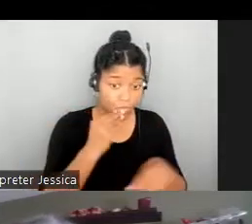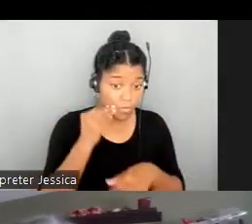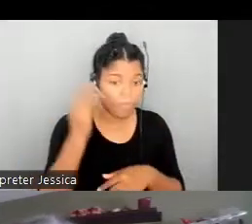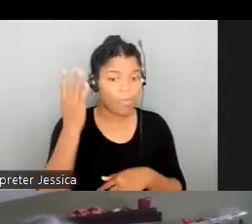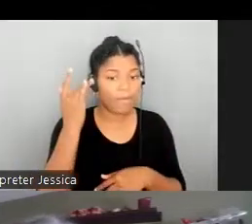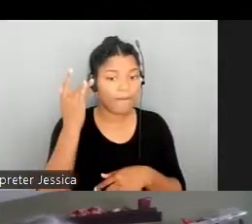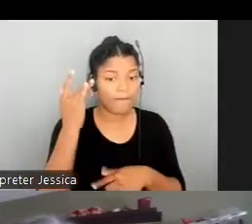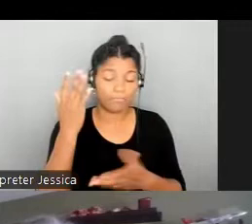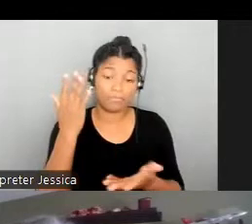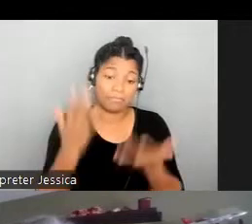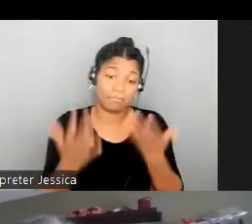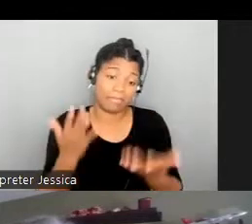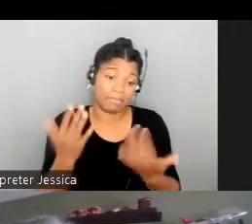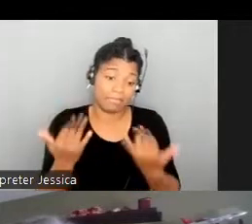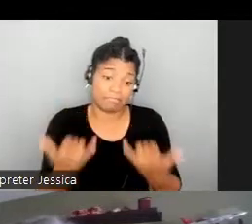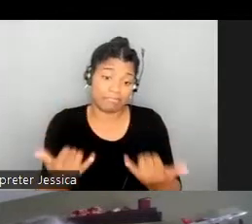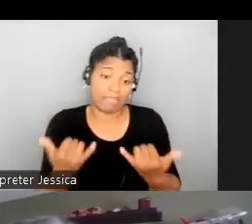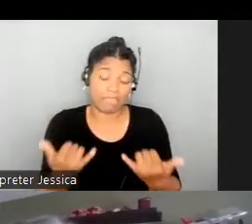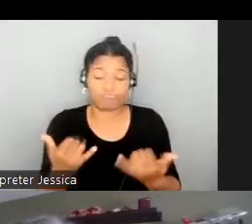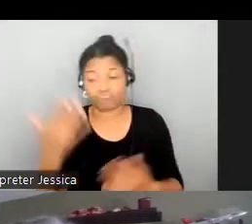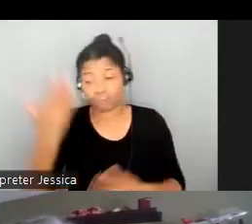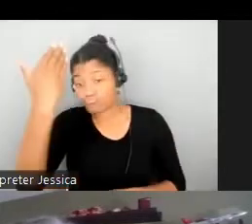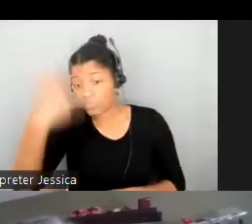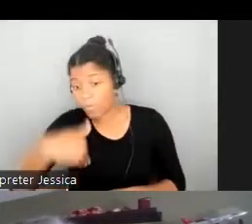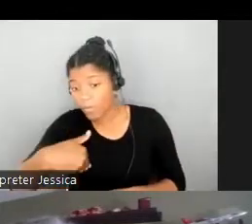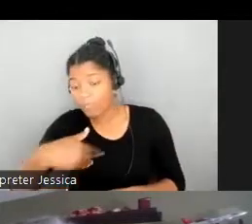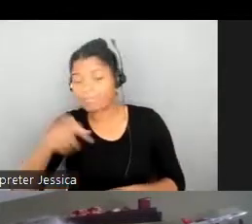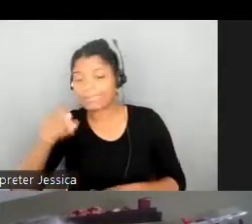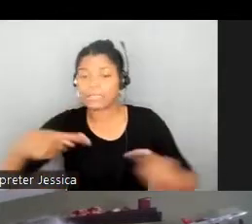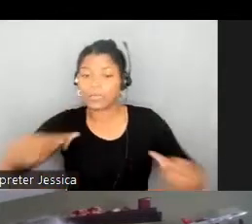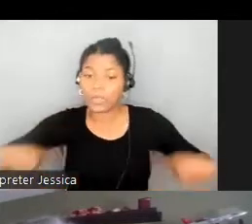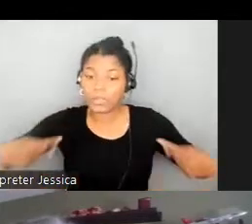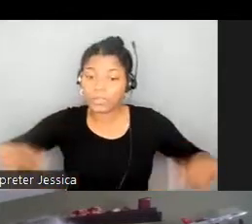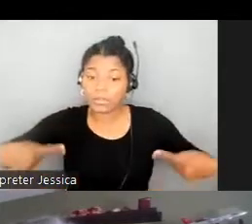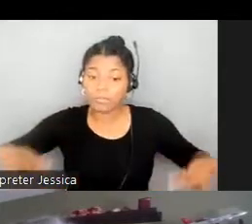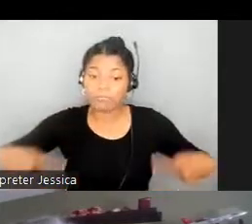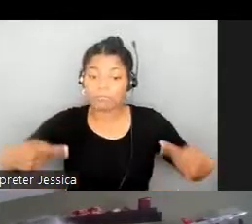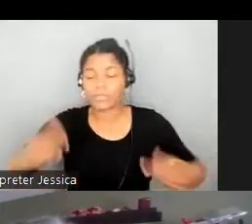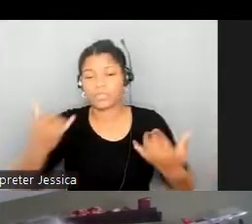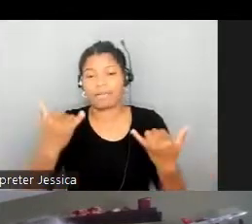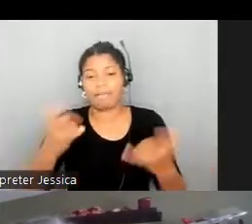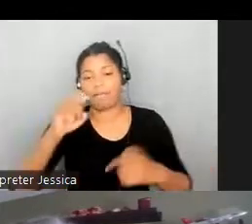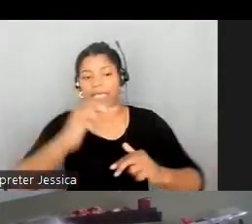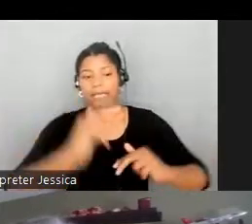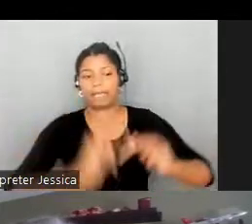because you had a stroke and you need a wheelchair?